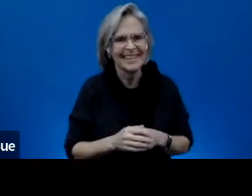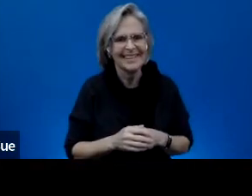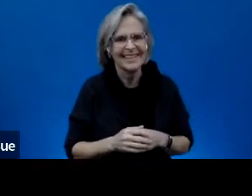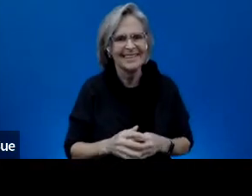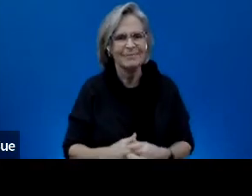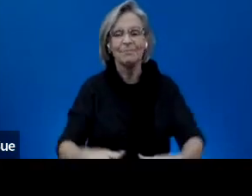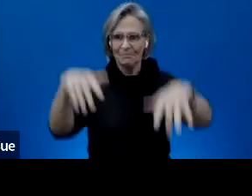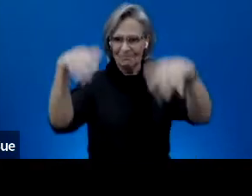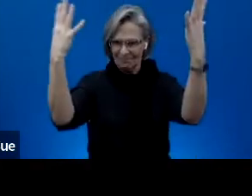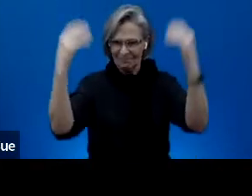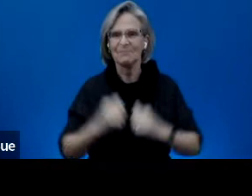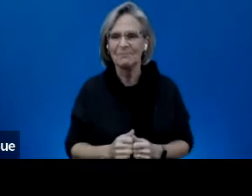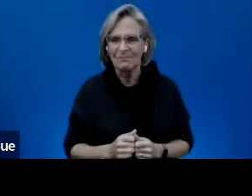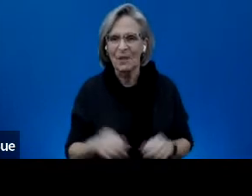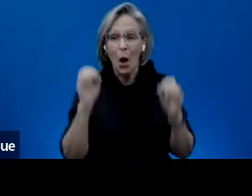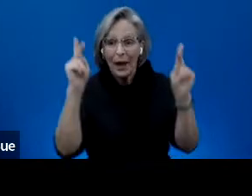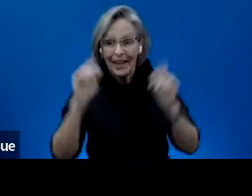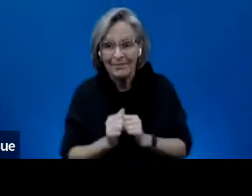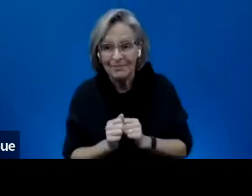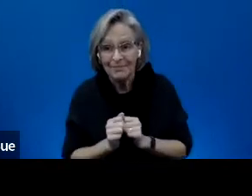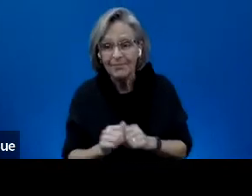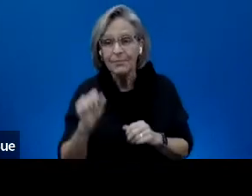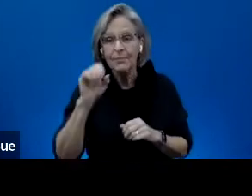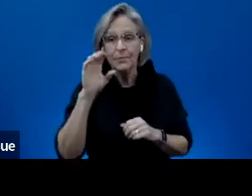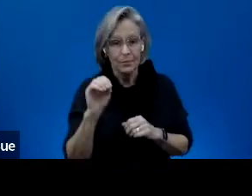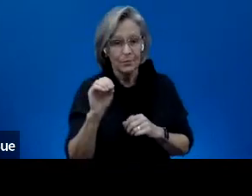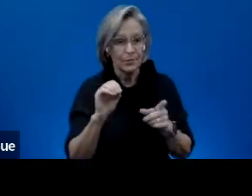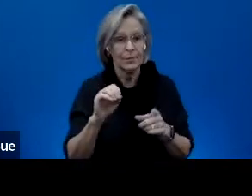There we go! Okay, so at the Saskatoon Fringe Festival,